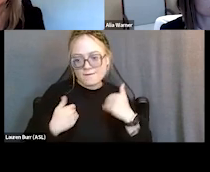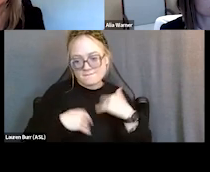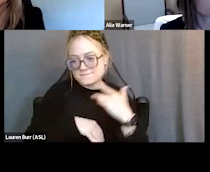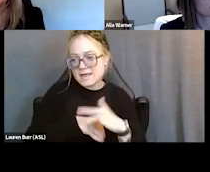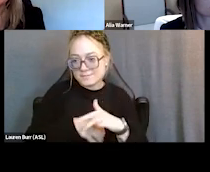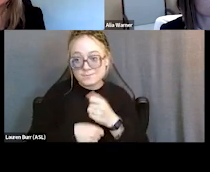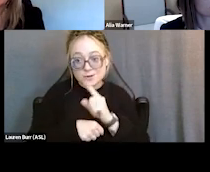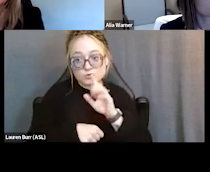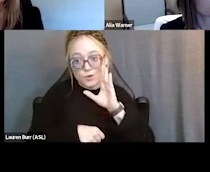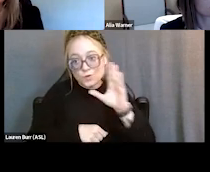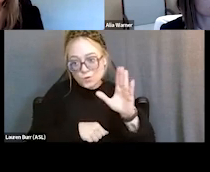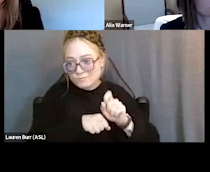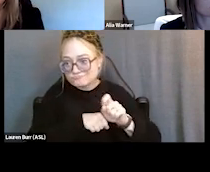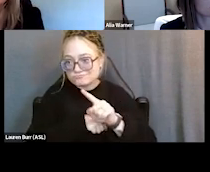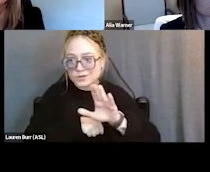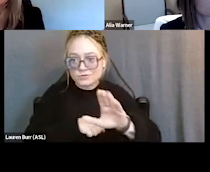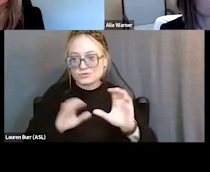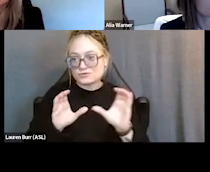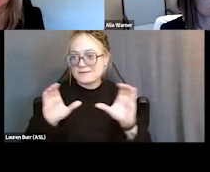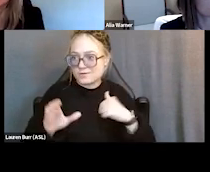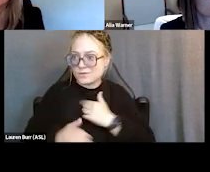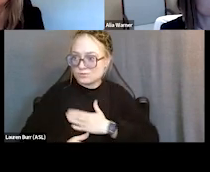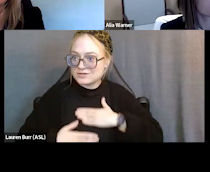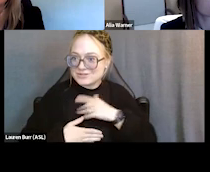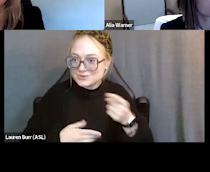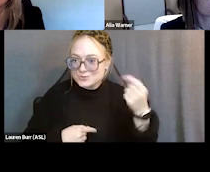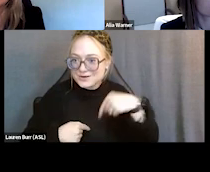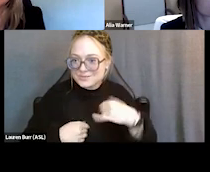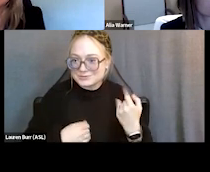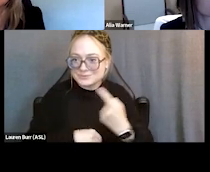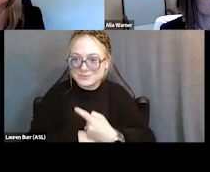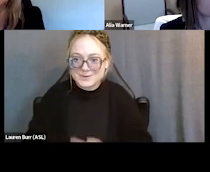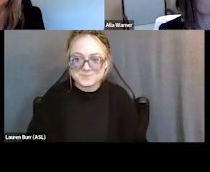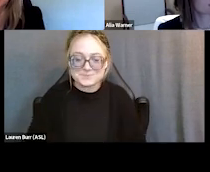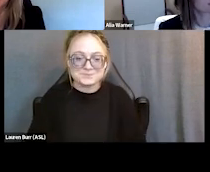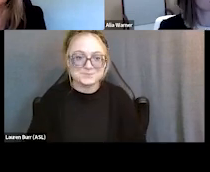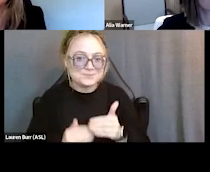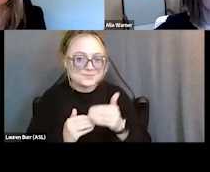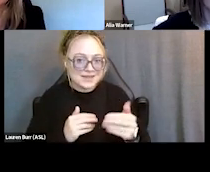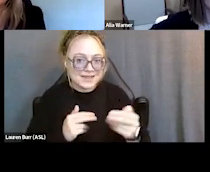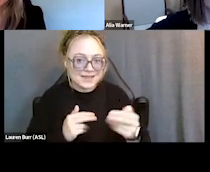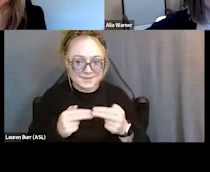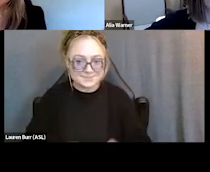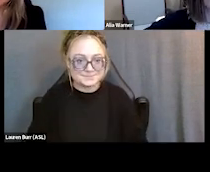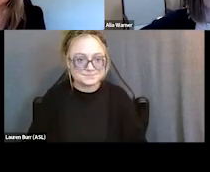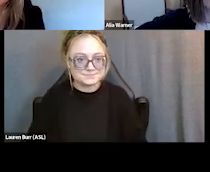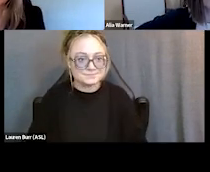'cause we really appreciate you joining us here today. Right. Next slide. So with that, that is all my housekeeping.